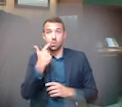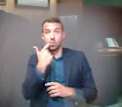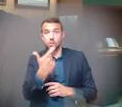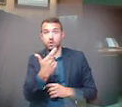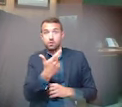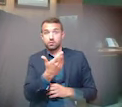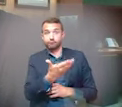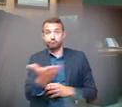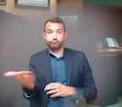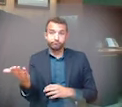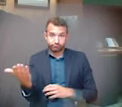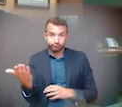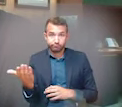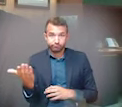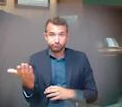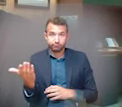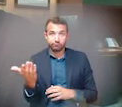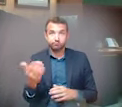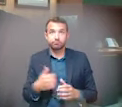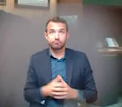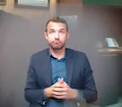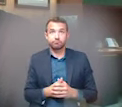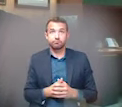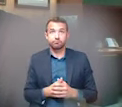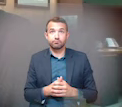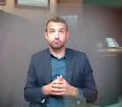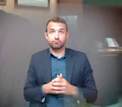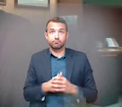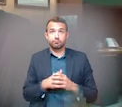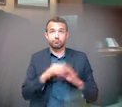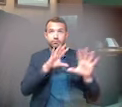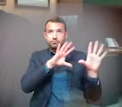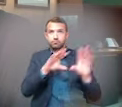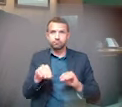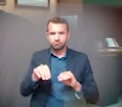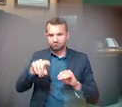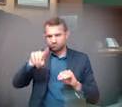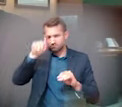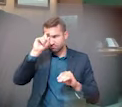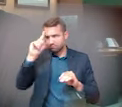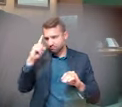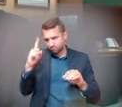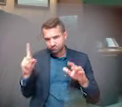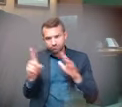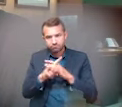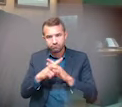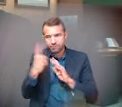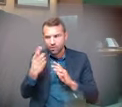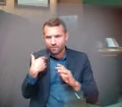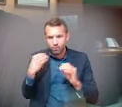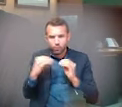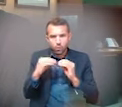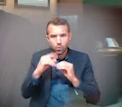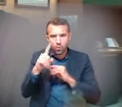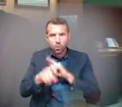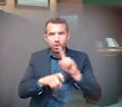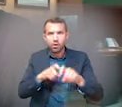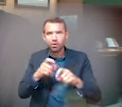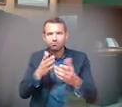it's very possible that you're leaving this conversation with more questions than you had 15 minutes ago when you signed on, and that's really okay.